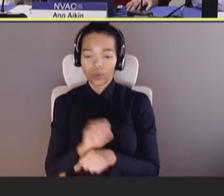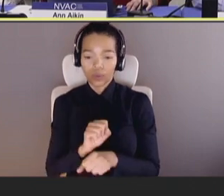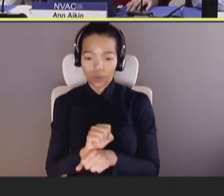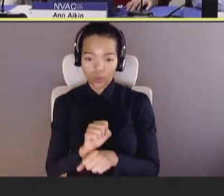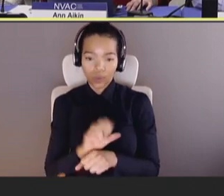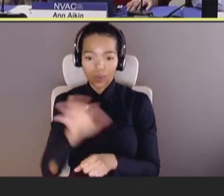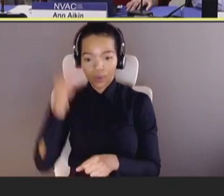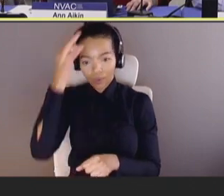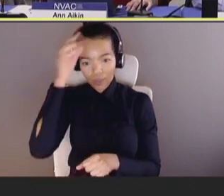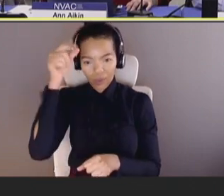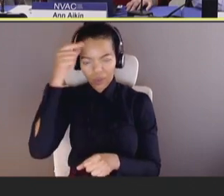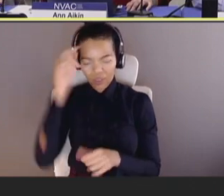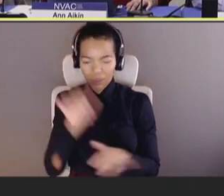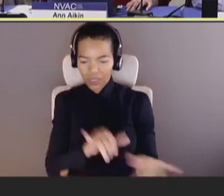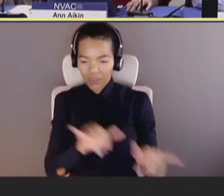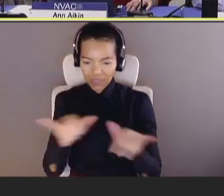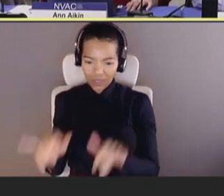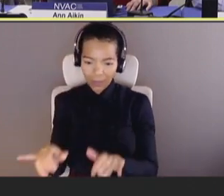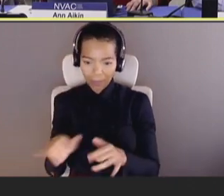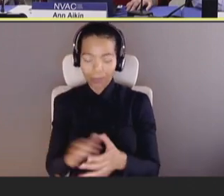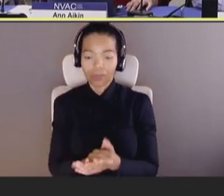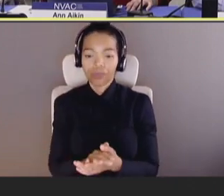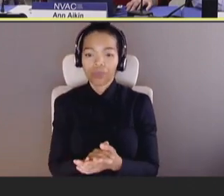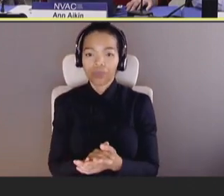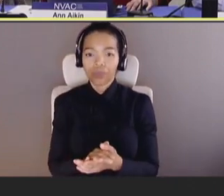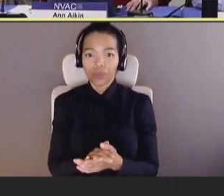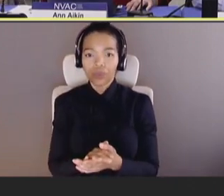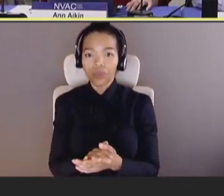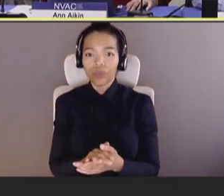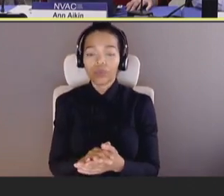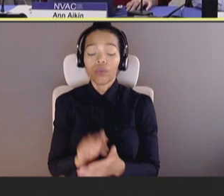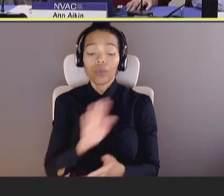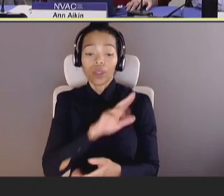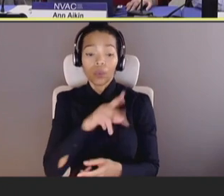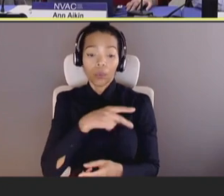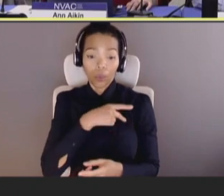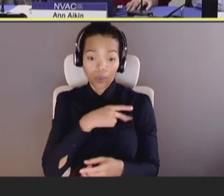previously provided information about their personal, professional, and financial interests.